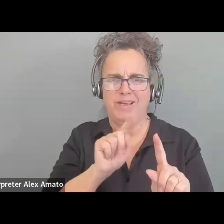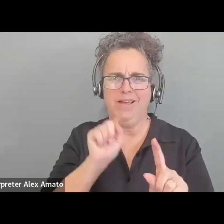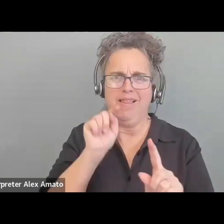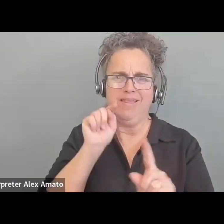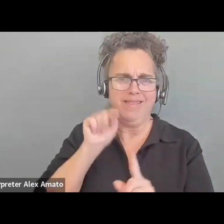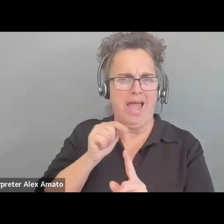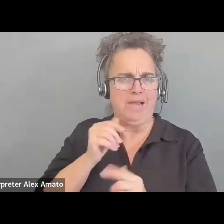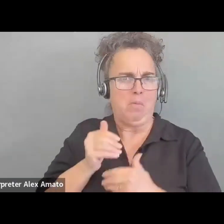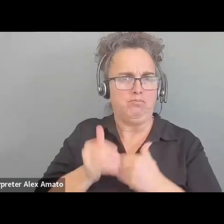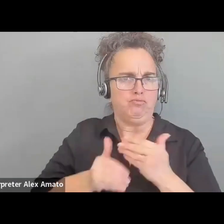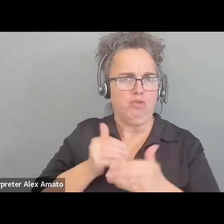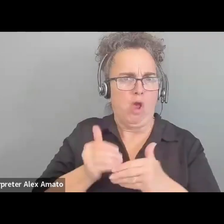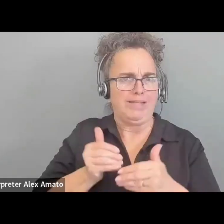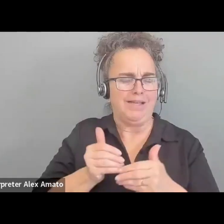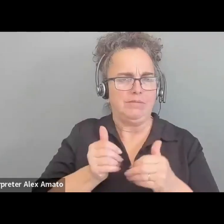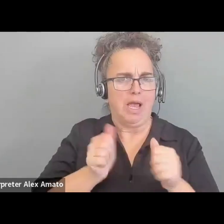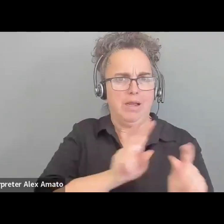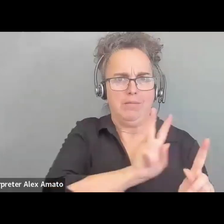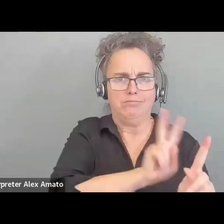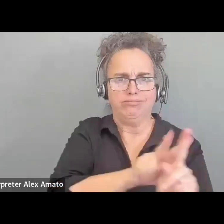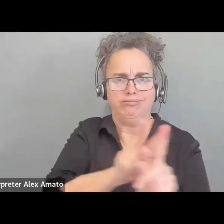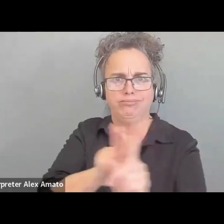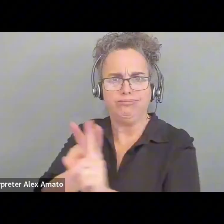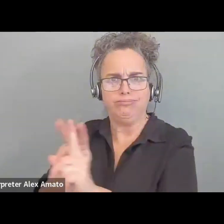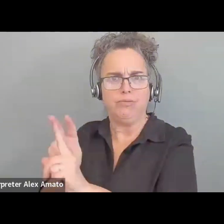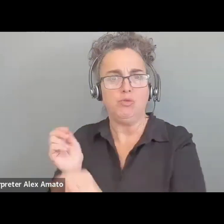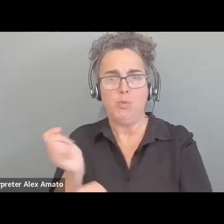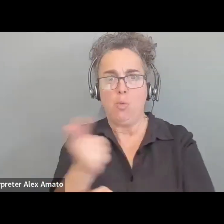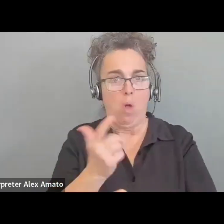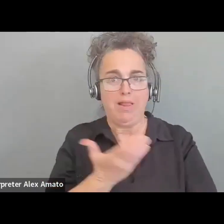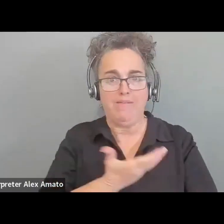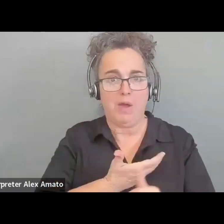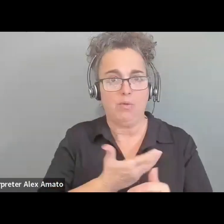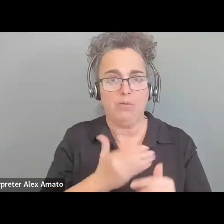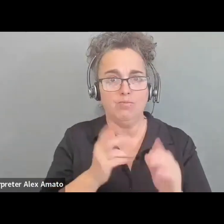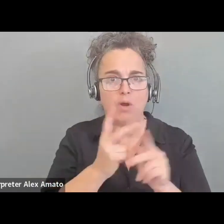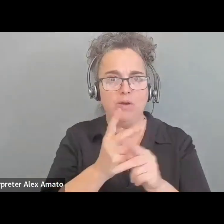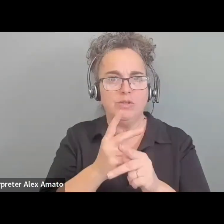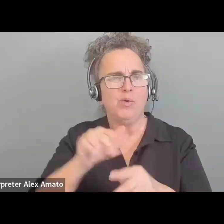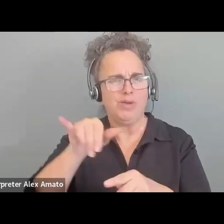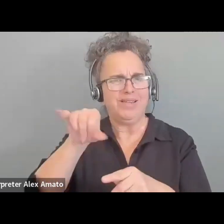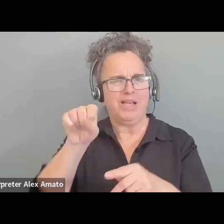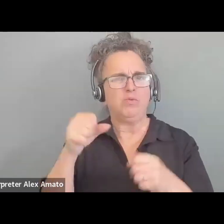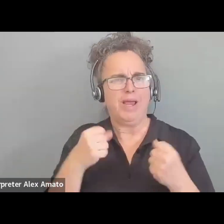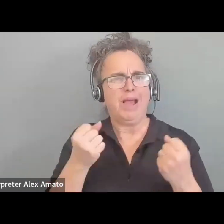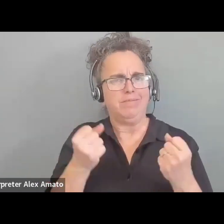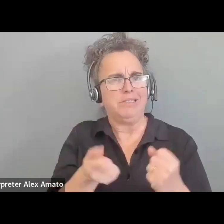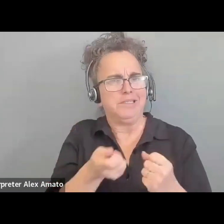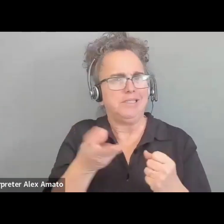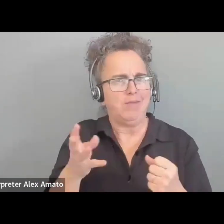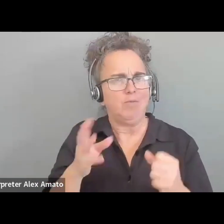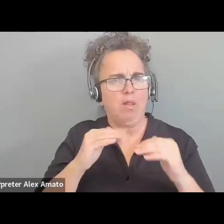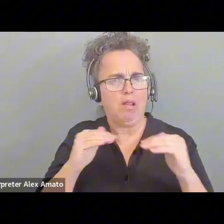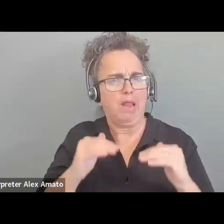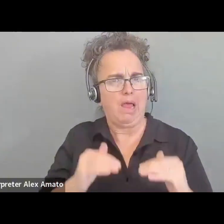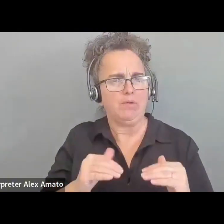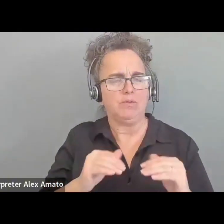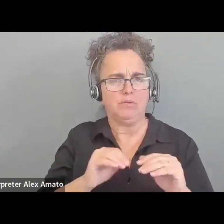and scale it across every product. So we do have actually multi-layers of testing and that's how we've ended up